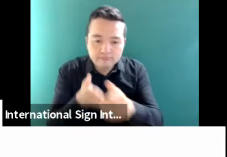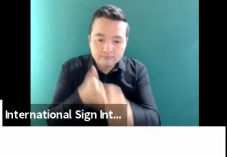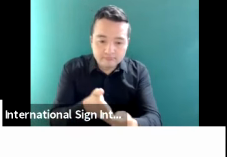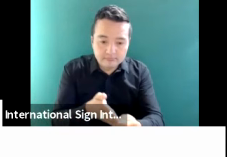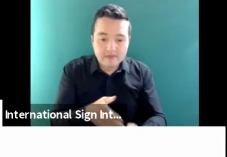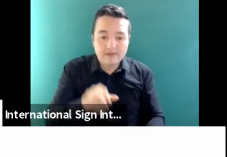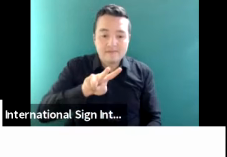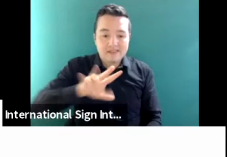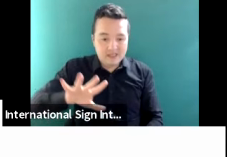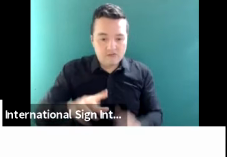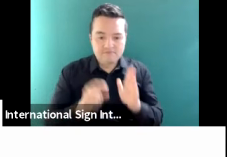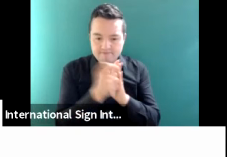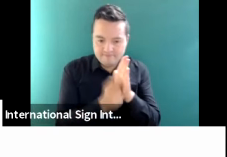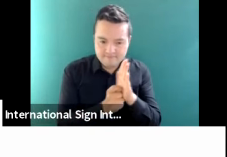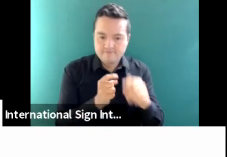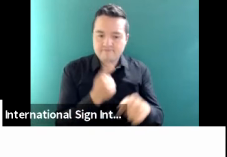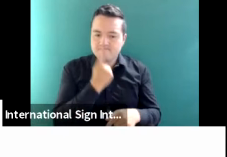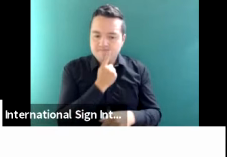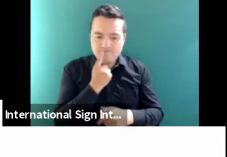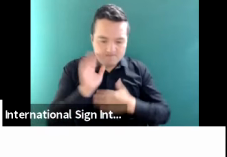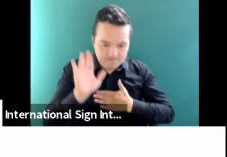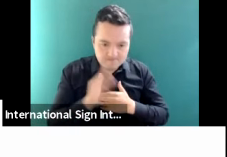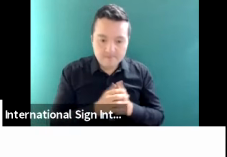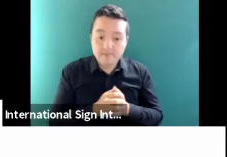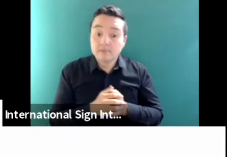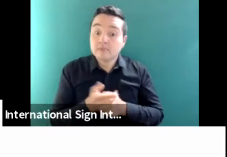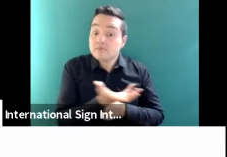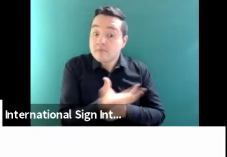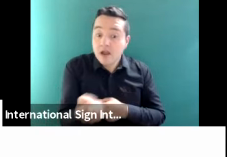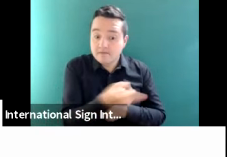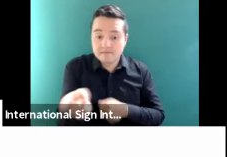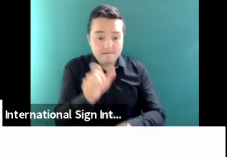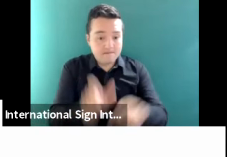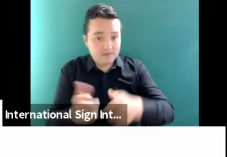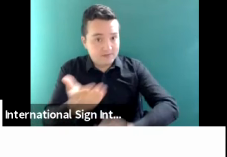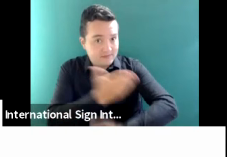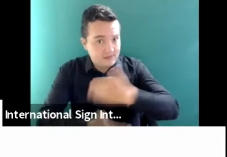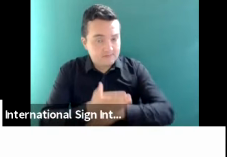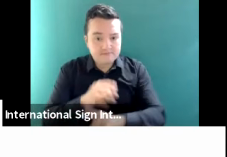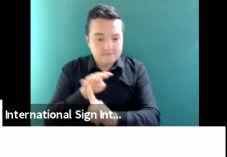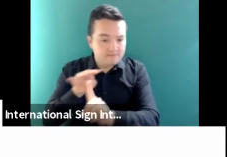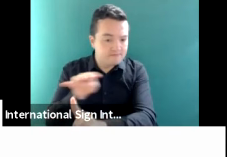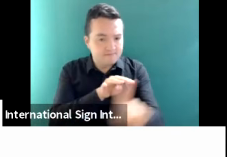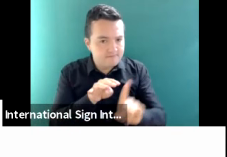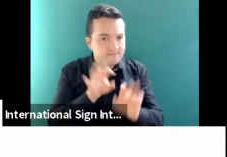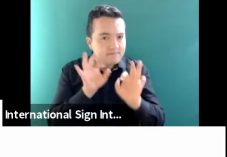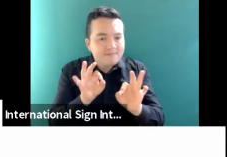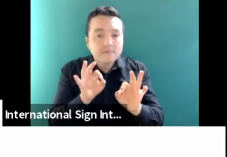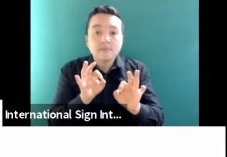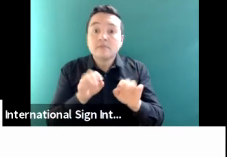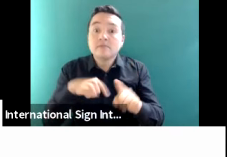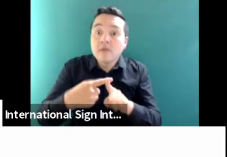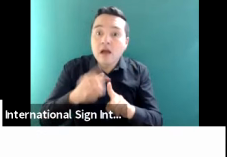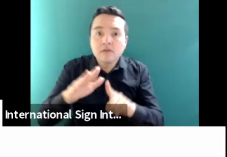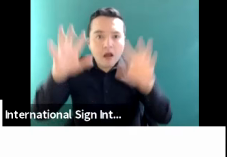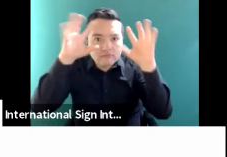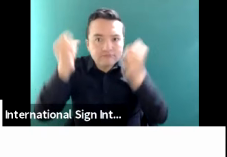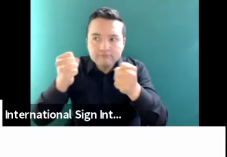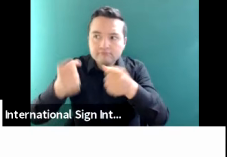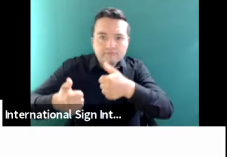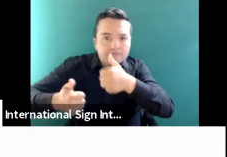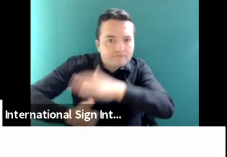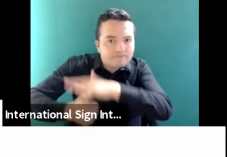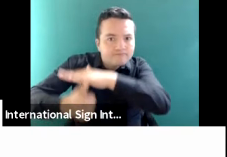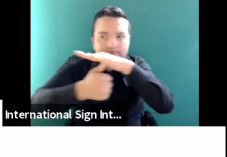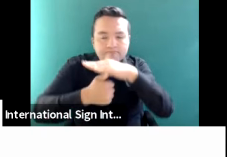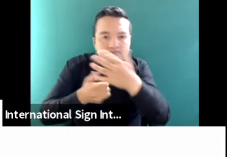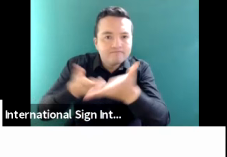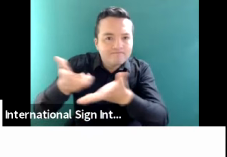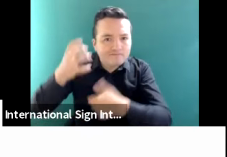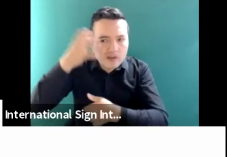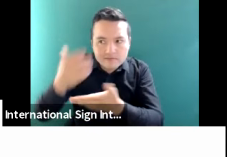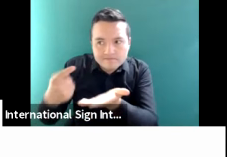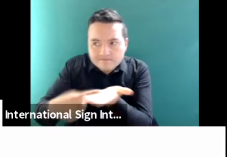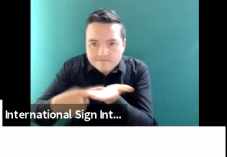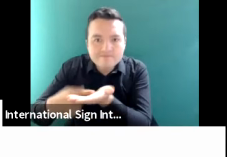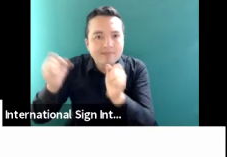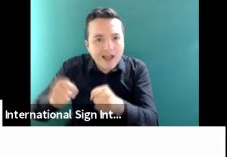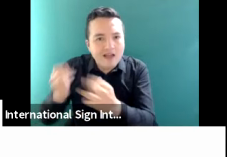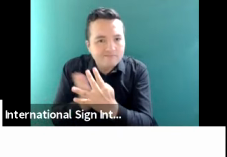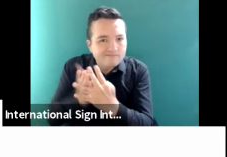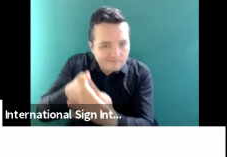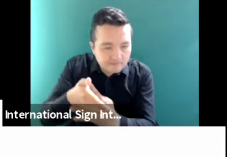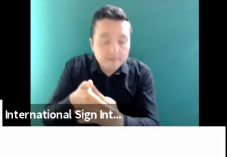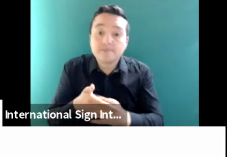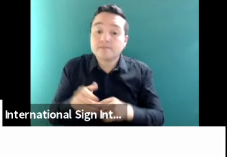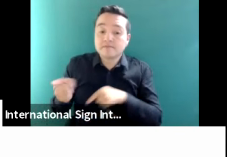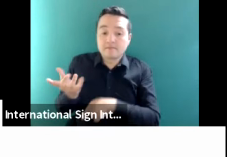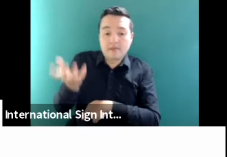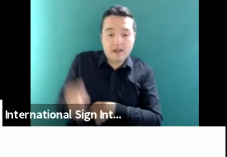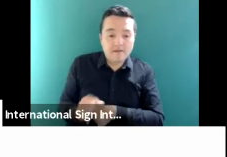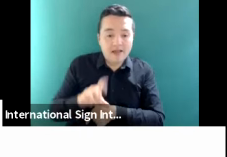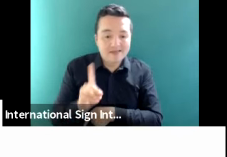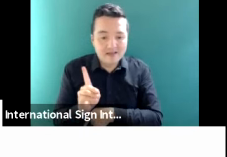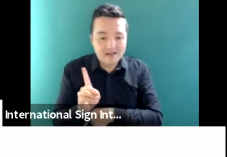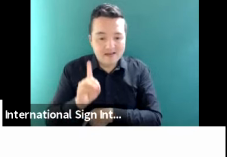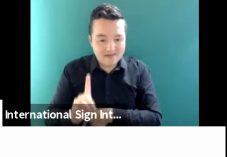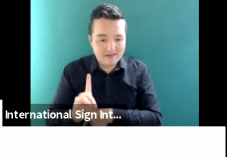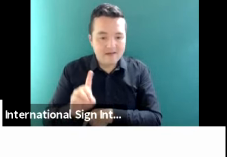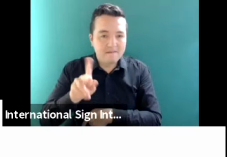Our way of counting is reflecting an editorial decision. 25 points of commitments. - -